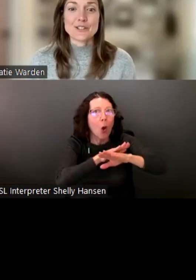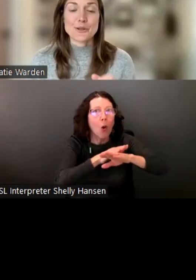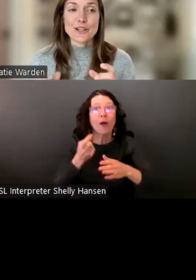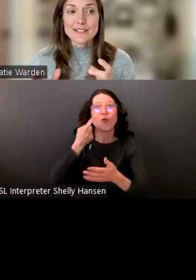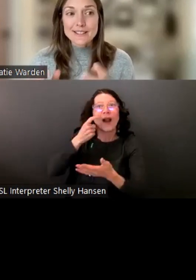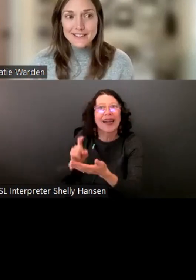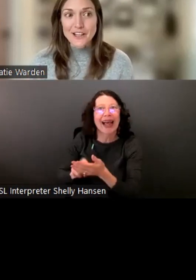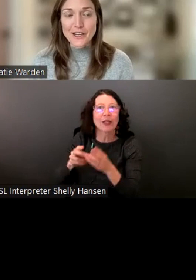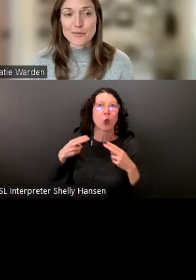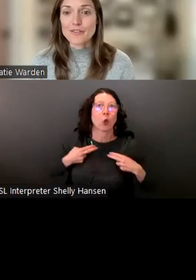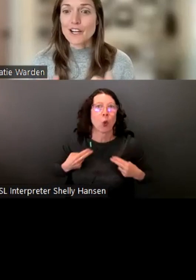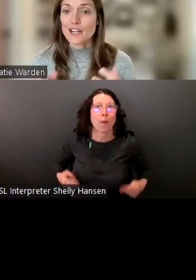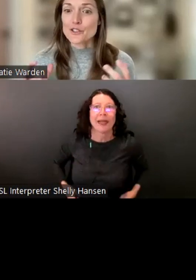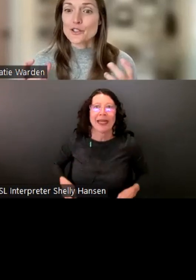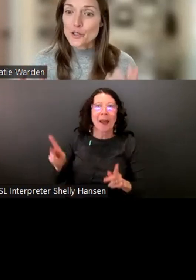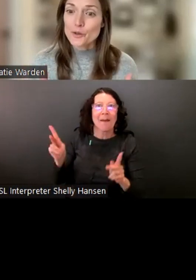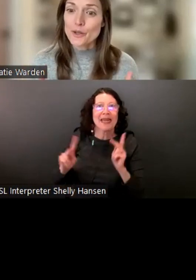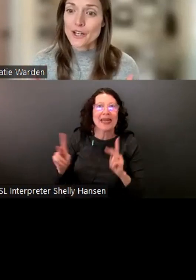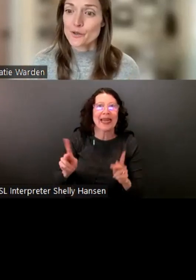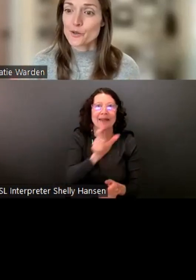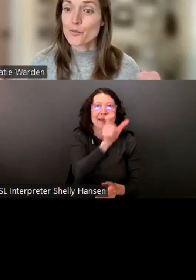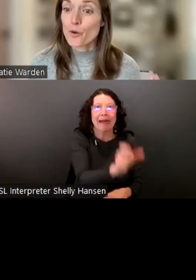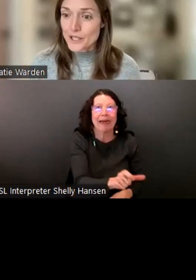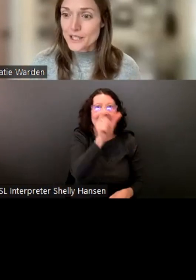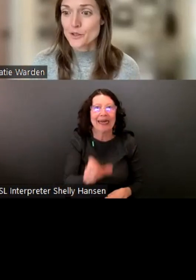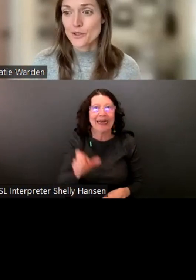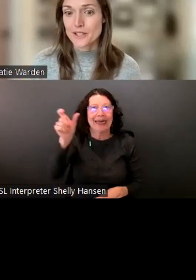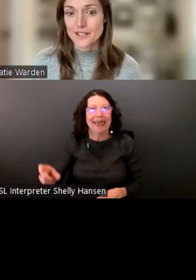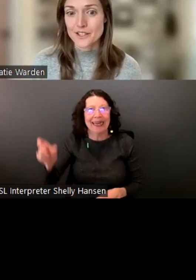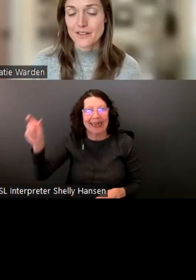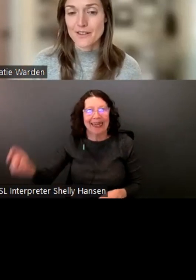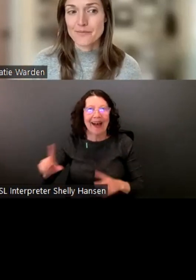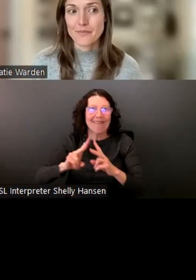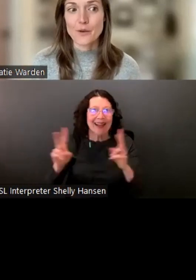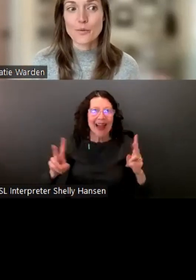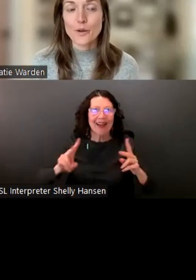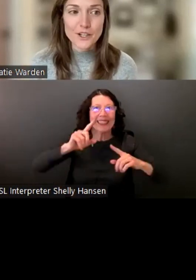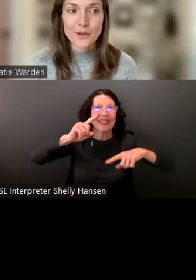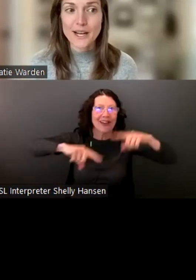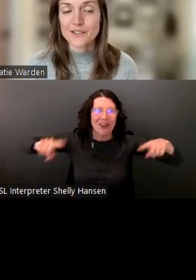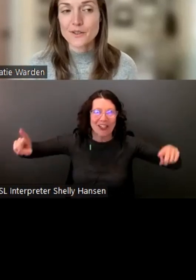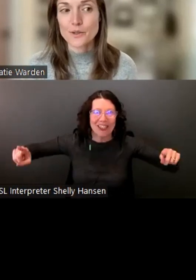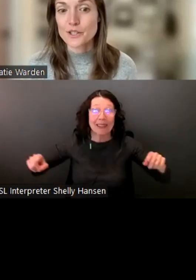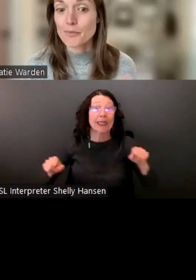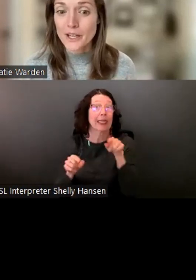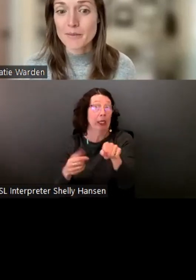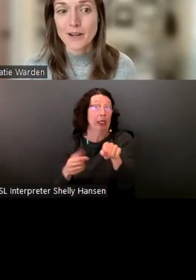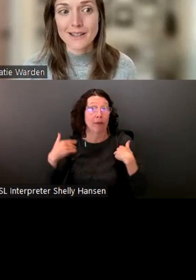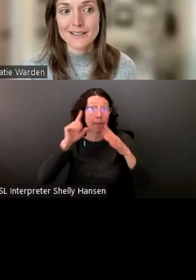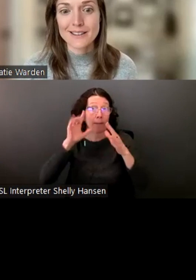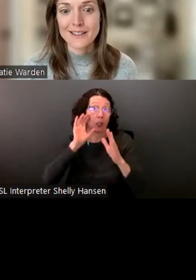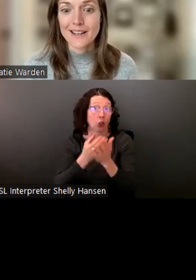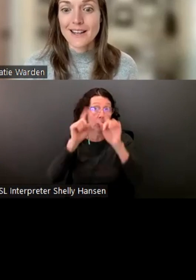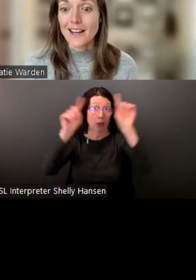So on this slide, we've got two arrows pointing towards each other, and one arrow has the words body mind,